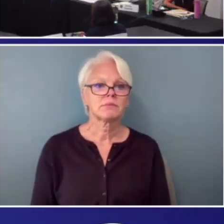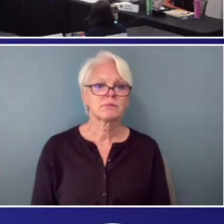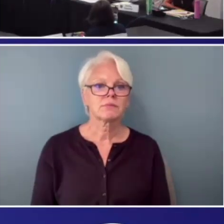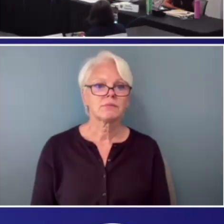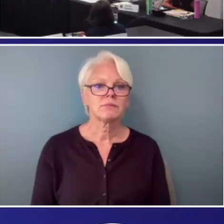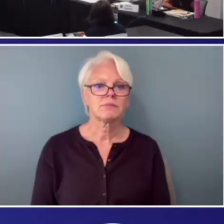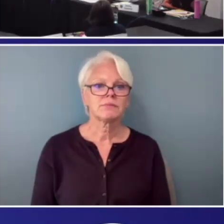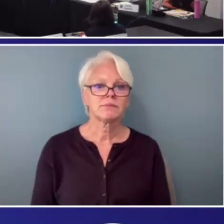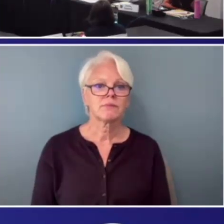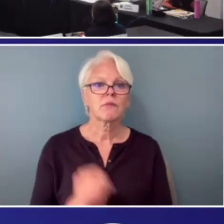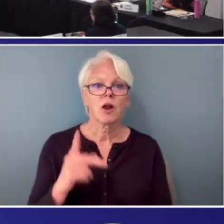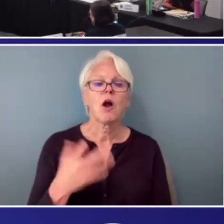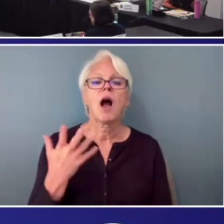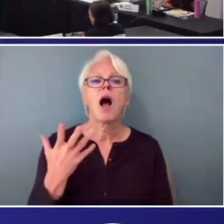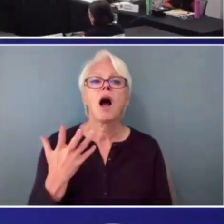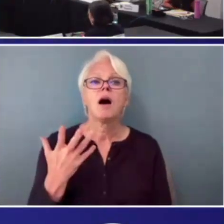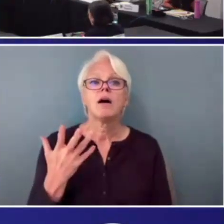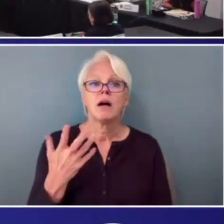Okay. I'm wondering if you can confirm